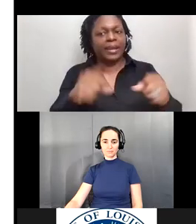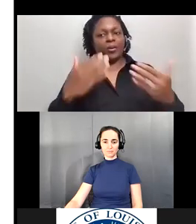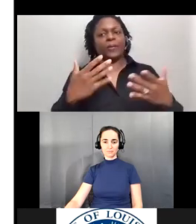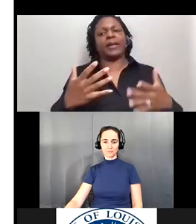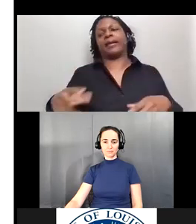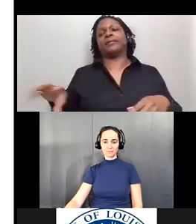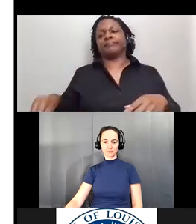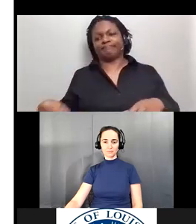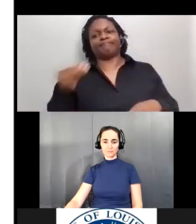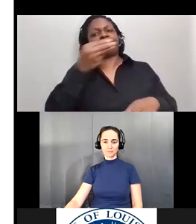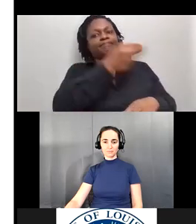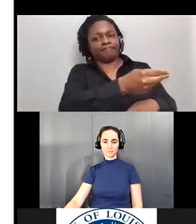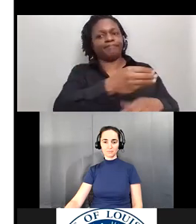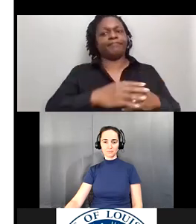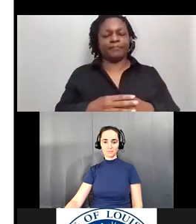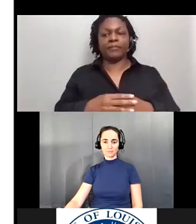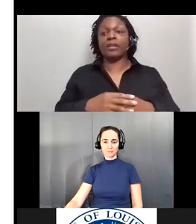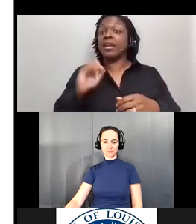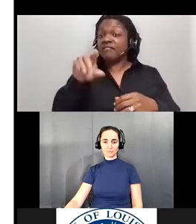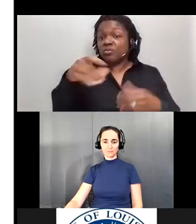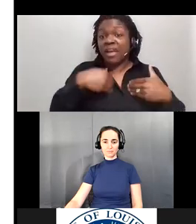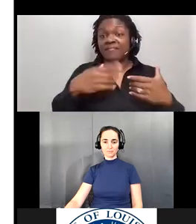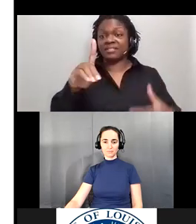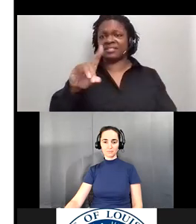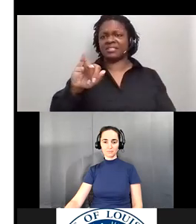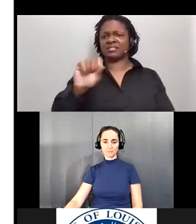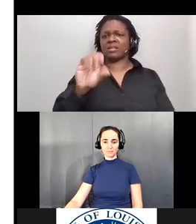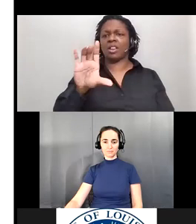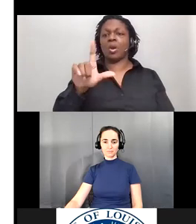16:03:56 And if you have a disclosure card, and the disclosure card would be somewhat